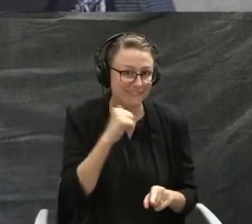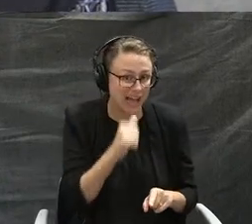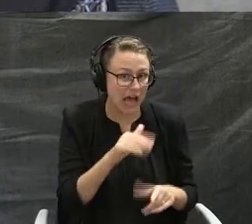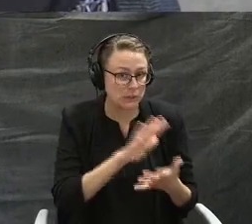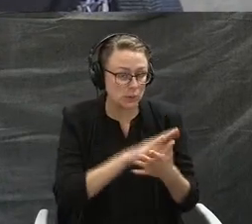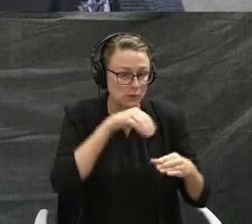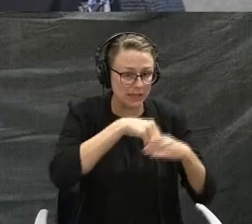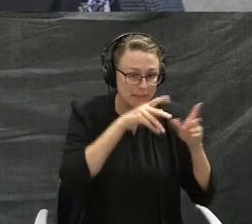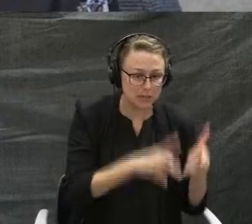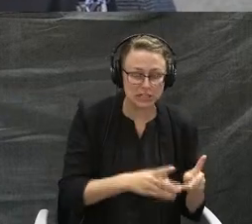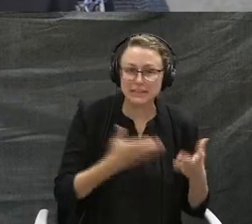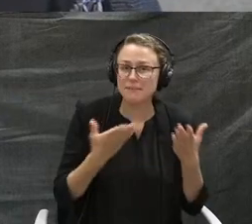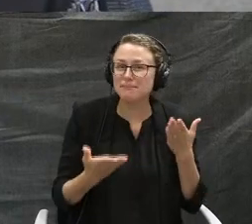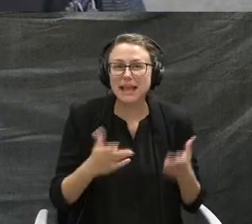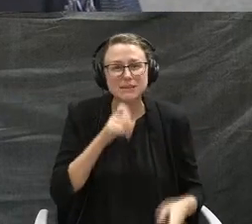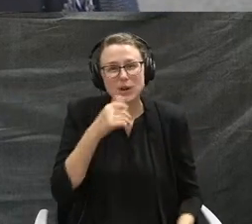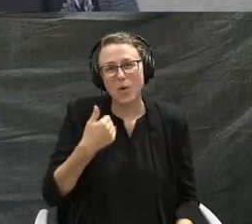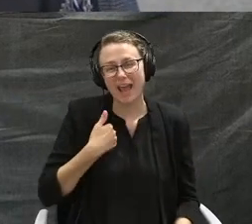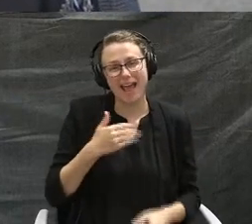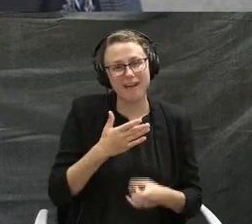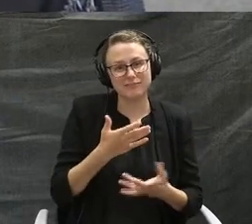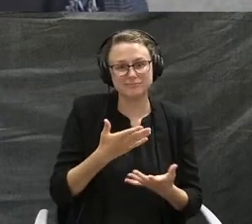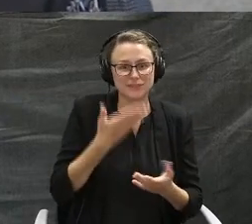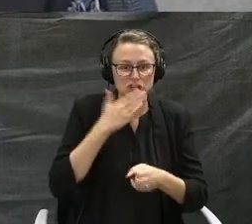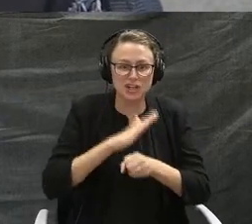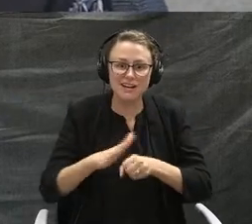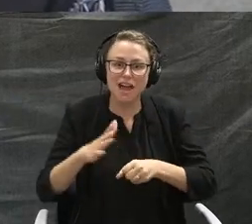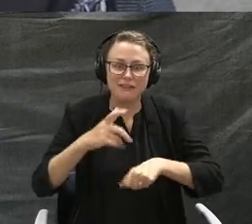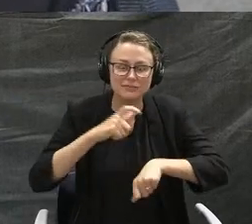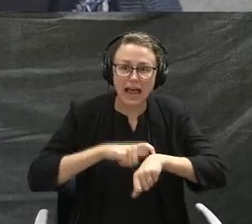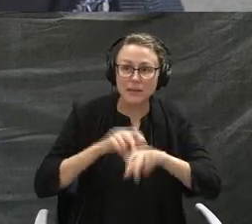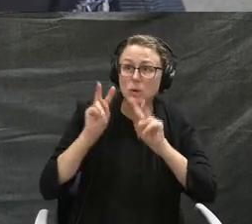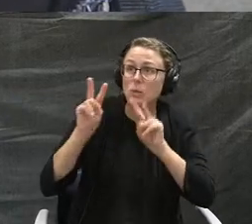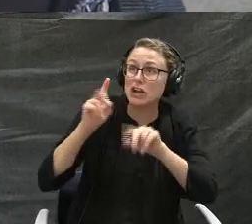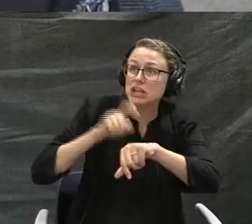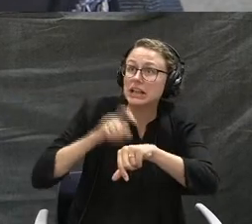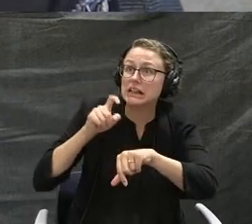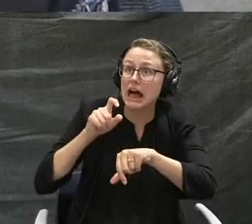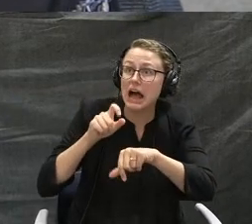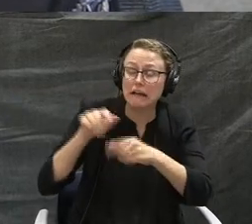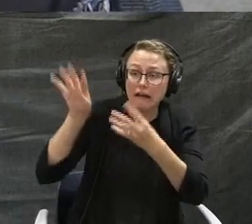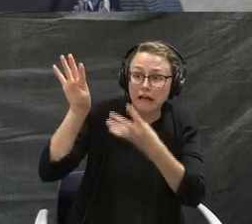have sufficient help watching the Clock logging in and out of live streams or meetings throughout the day, particularly